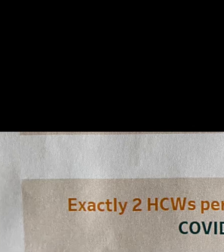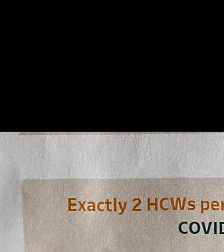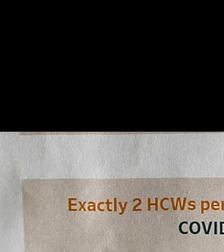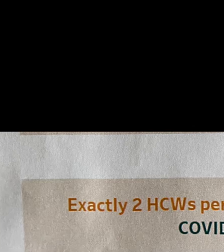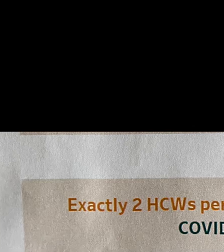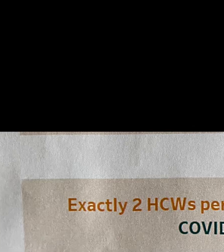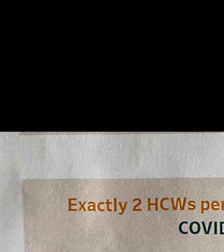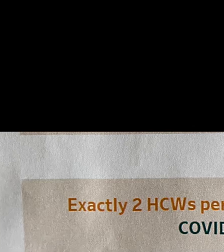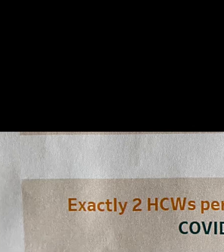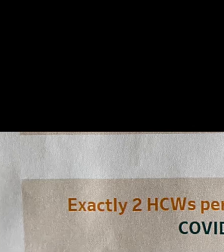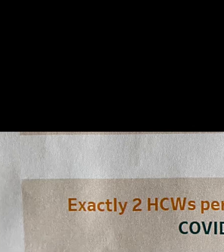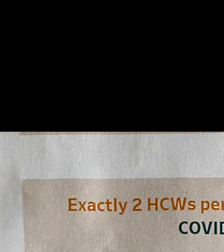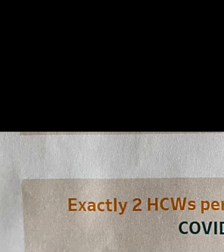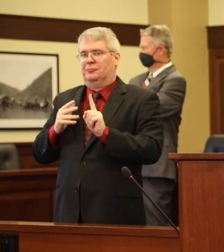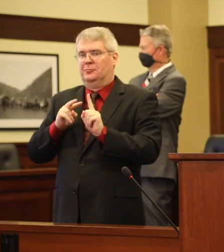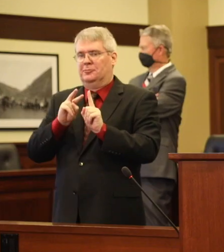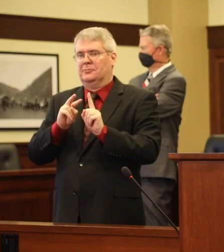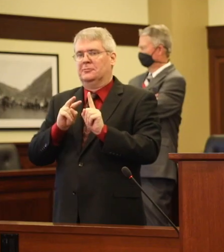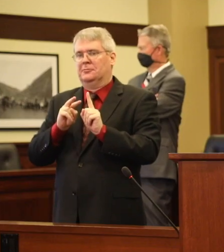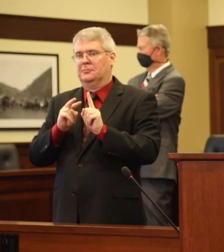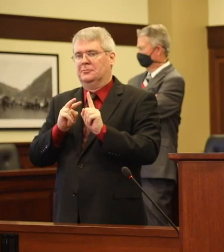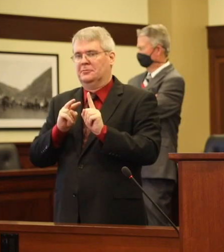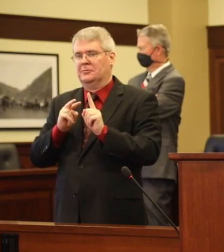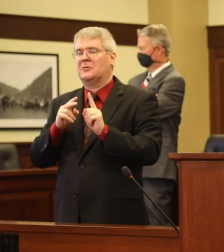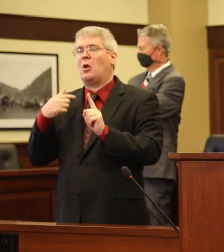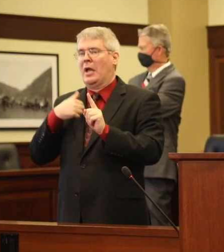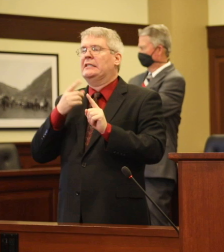we can't consider that less than two. So that's our metrics.